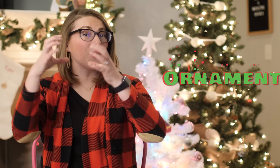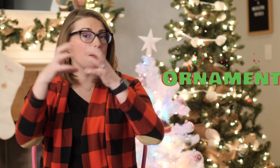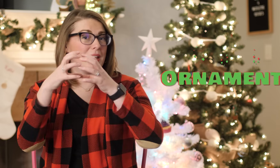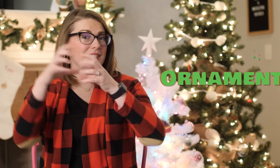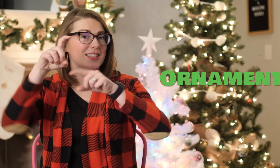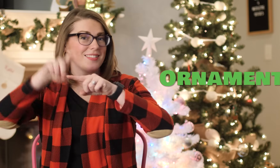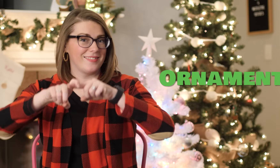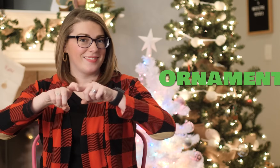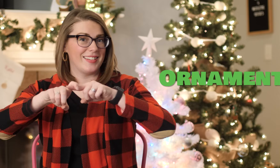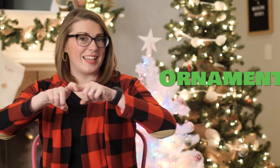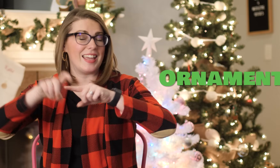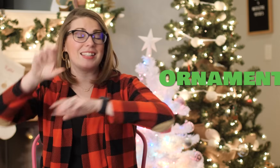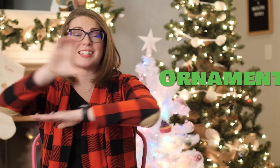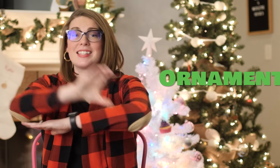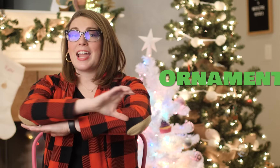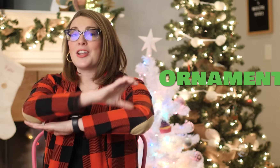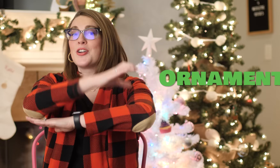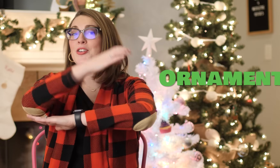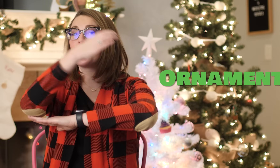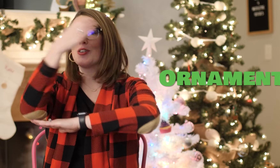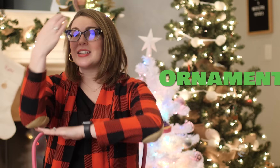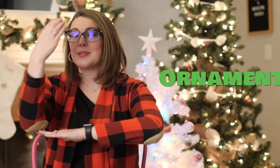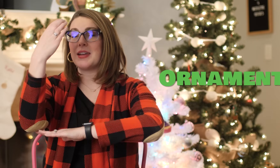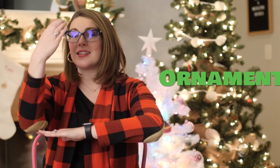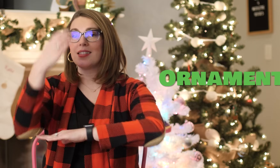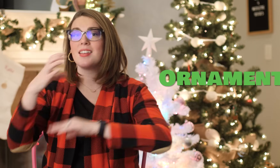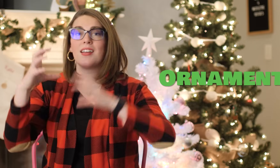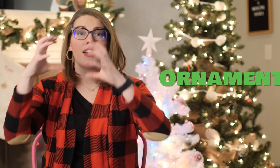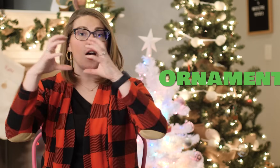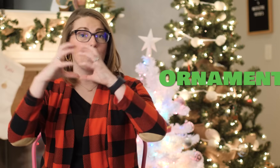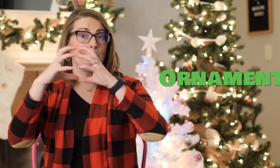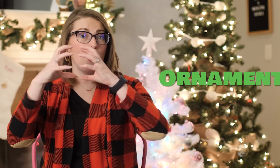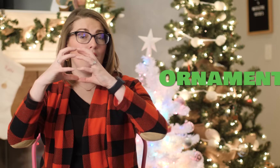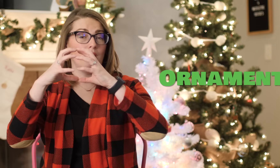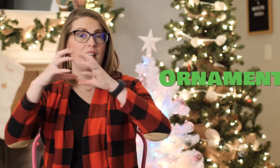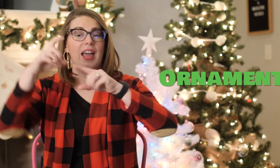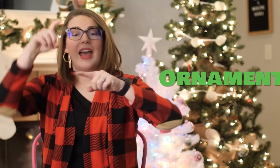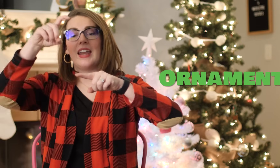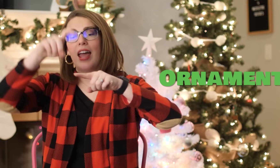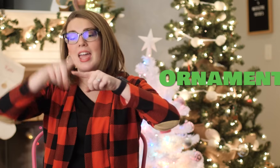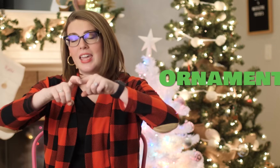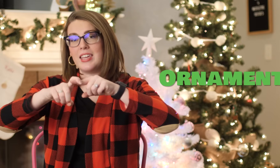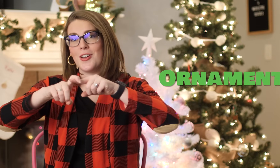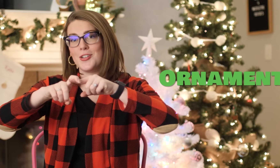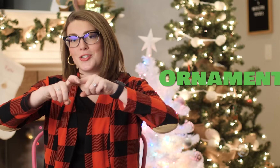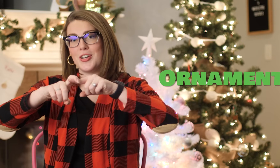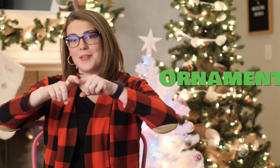ORNAMENTS It's the sign Christmas, a ball, and hanging on a tree.